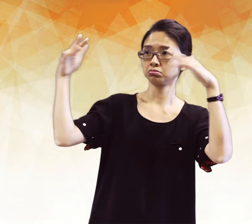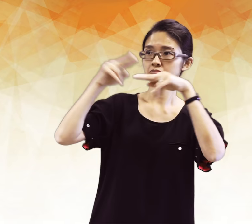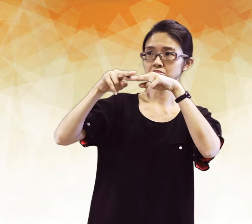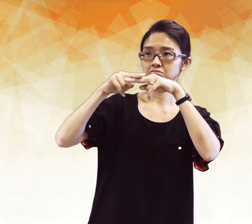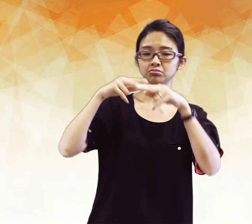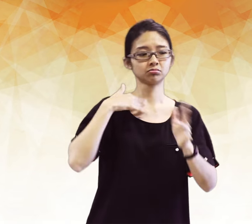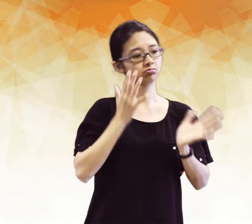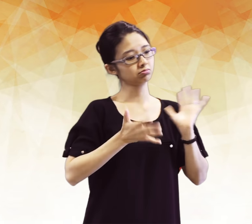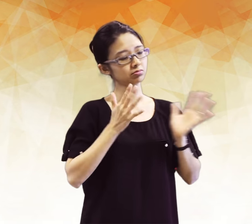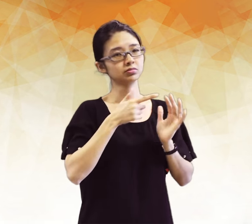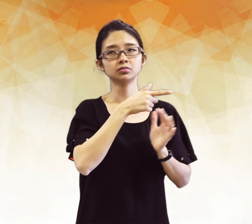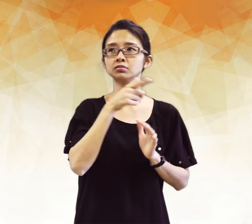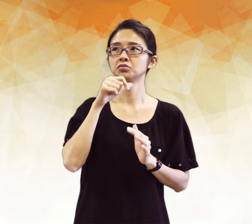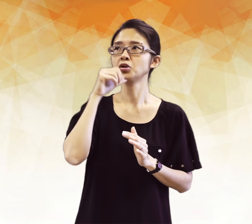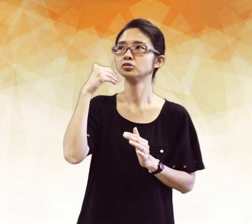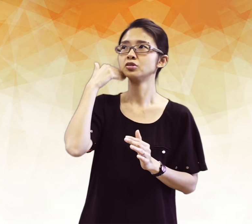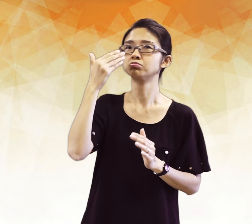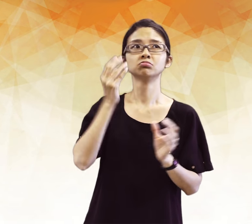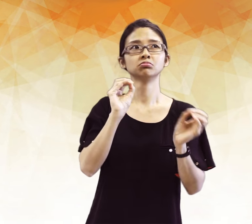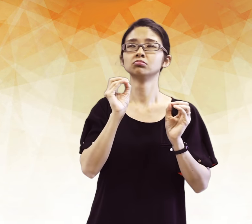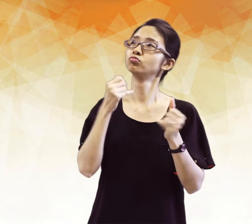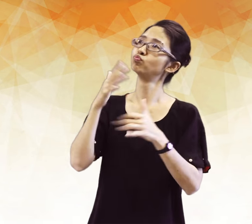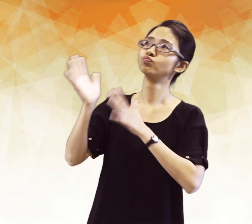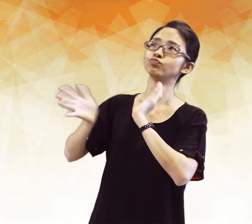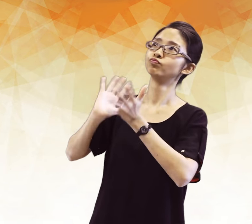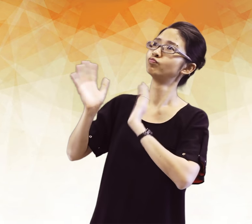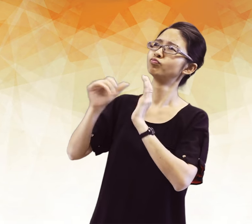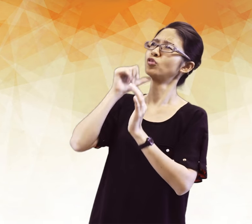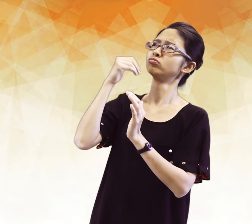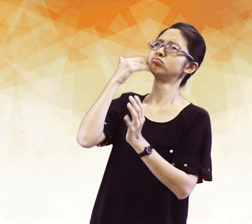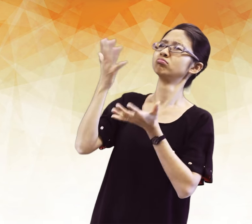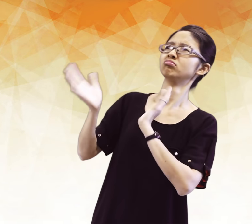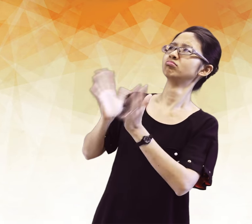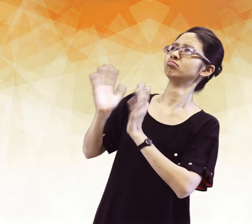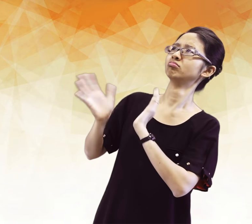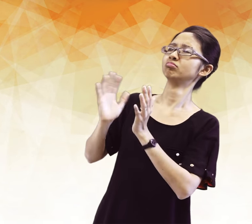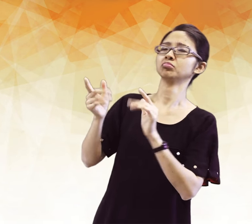Even in the crowded MRT trains, they don't feel embarrassed even when other passengers are watching us sign.